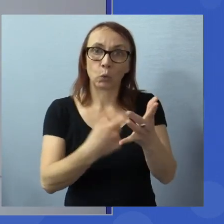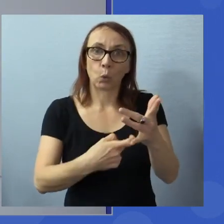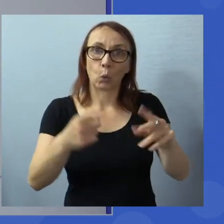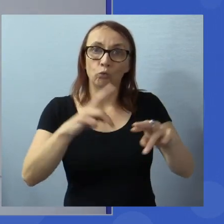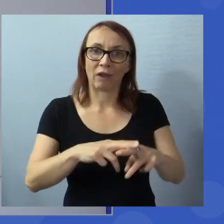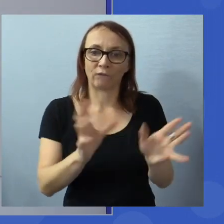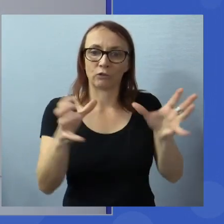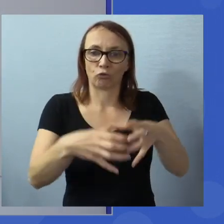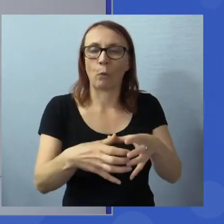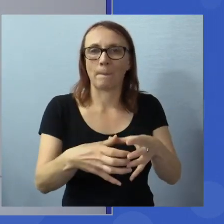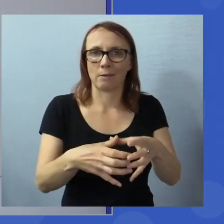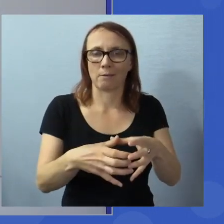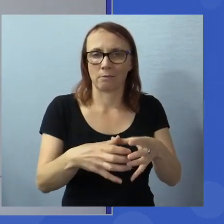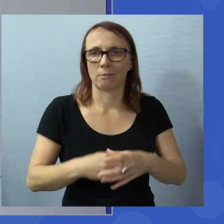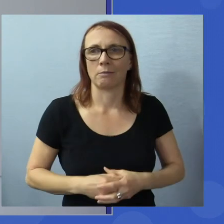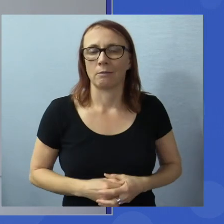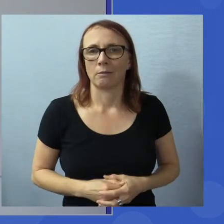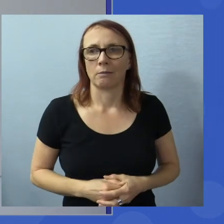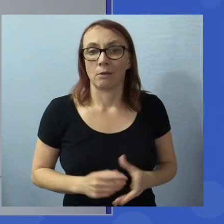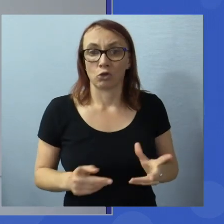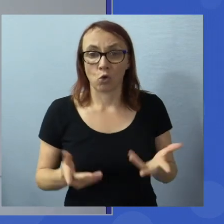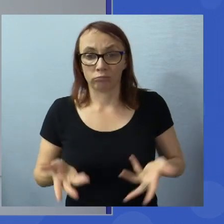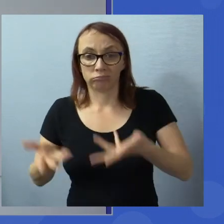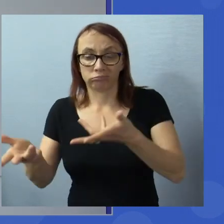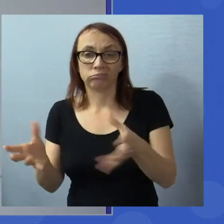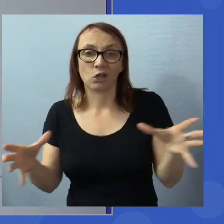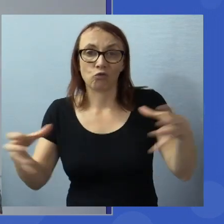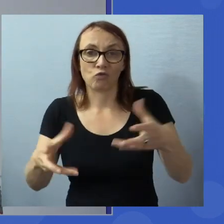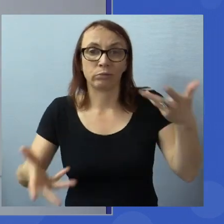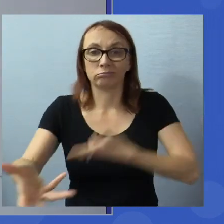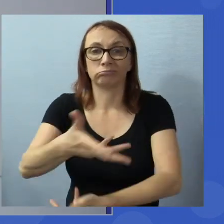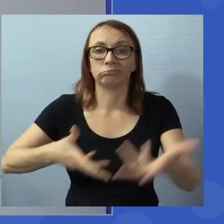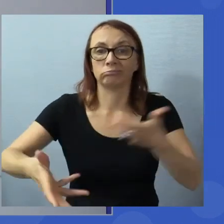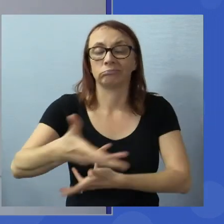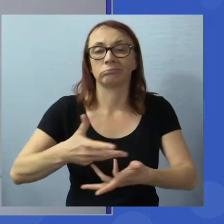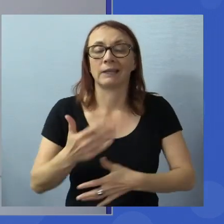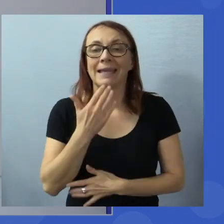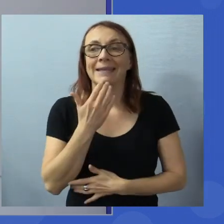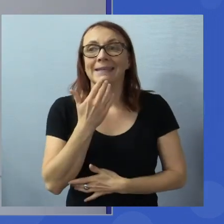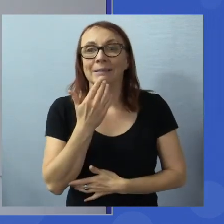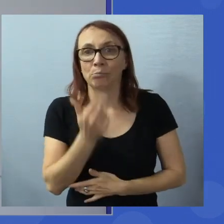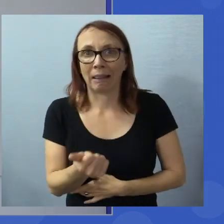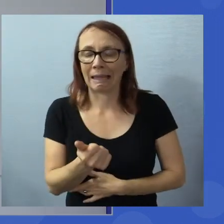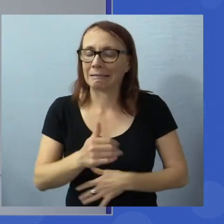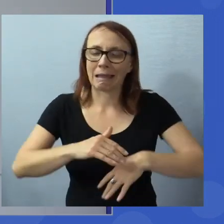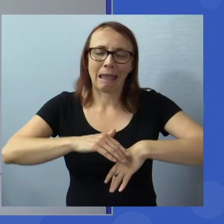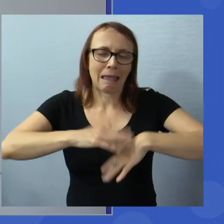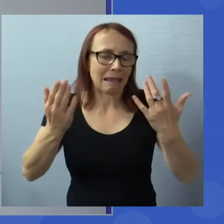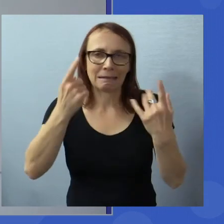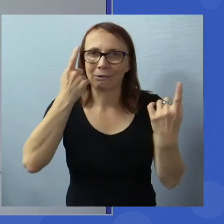little bit more about in a minute so I'm gonna hand over to you just have that discussion about process but please share openly as openly as you can say